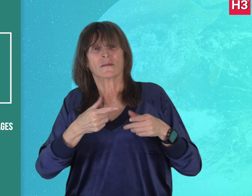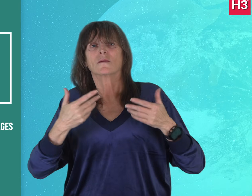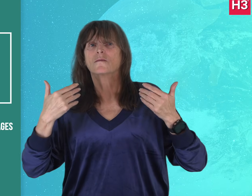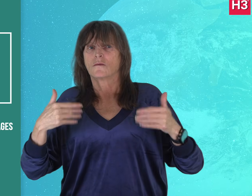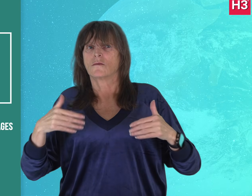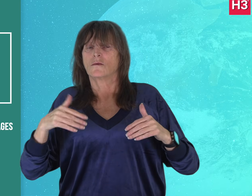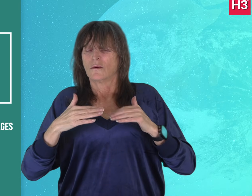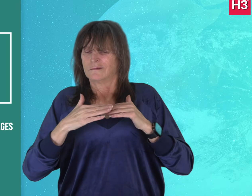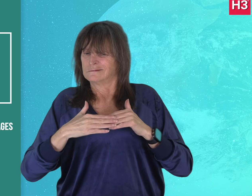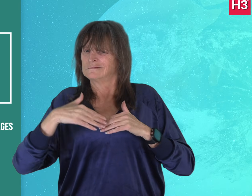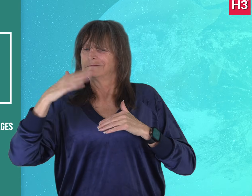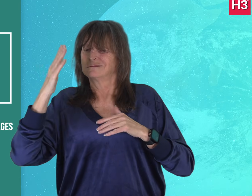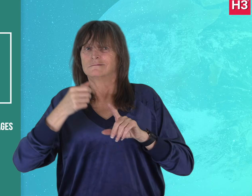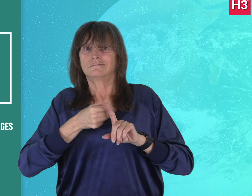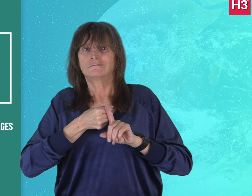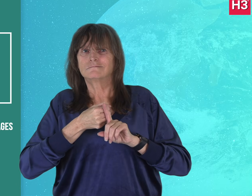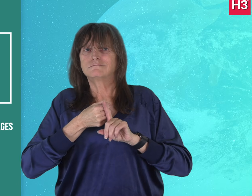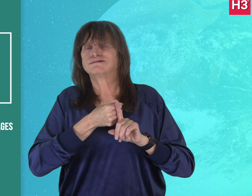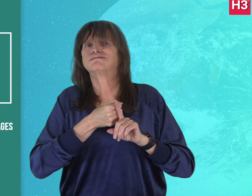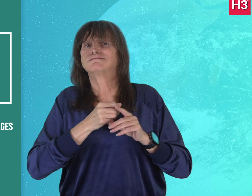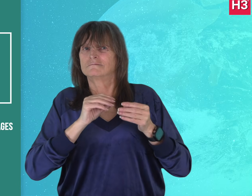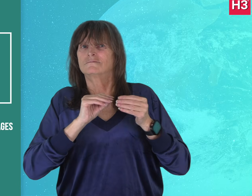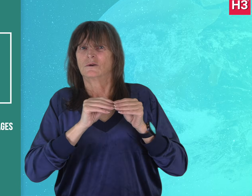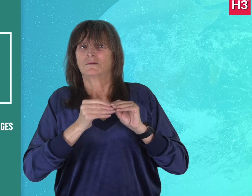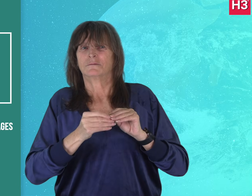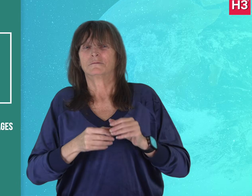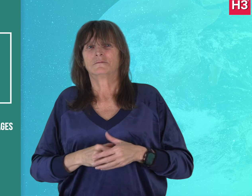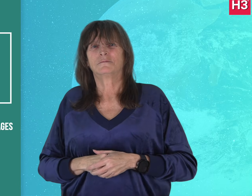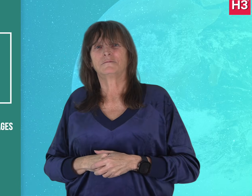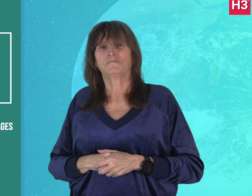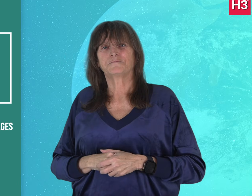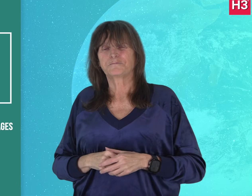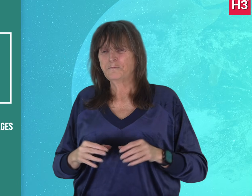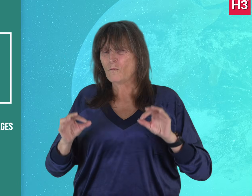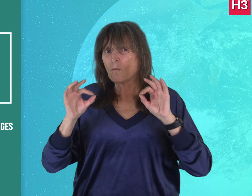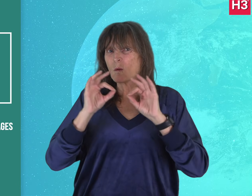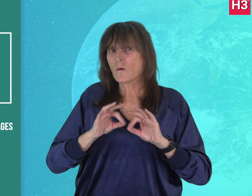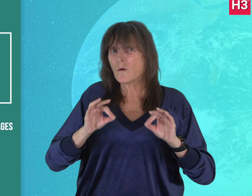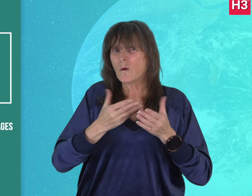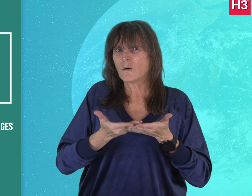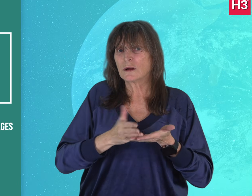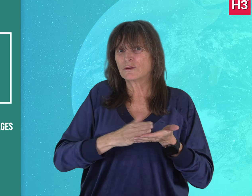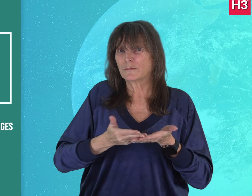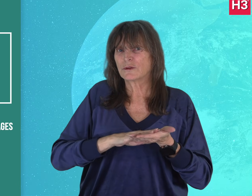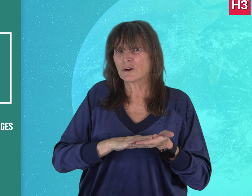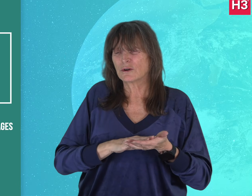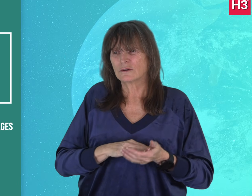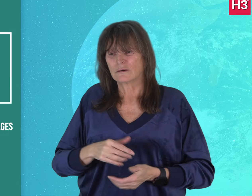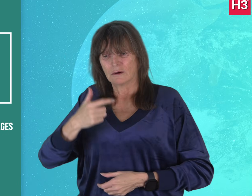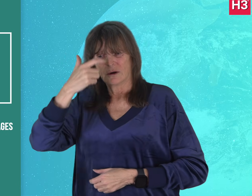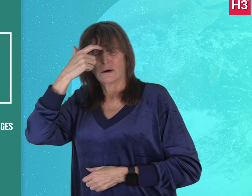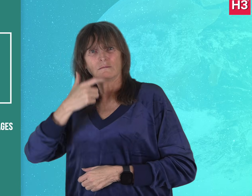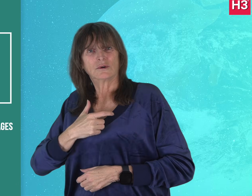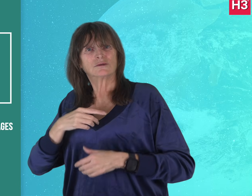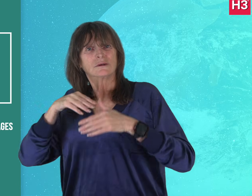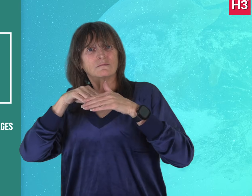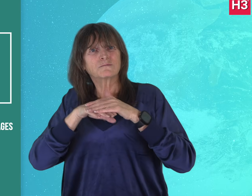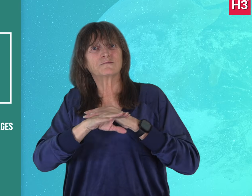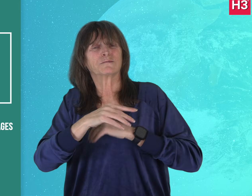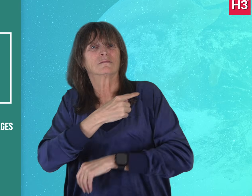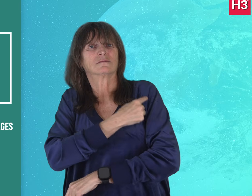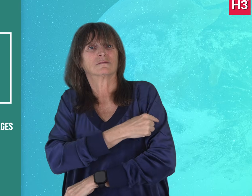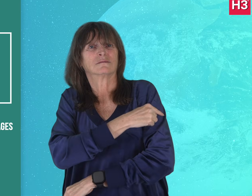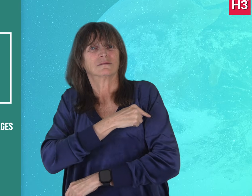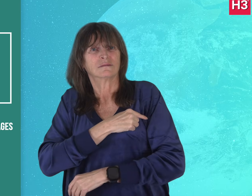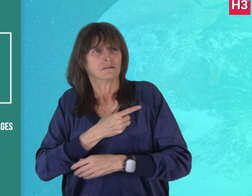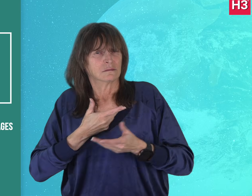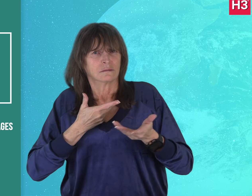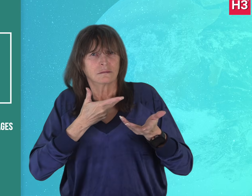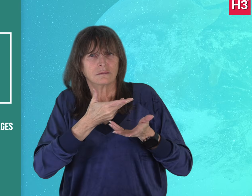impacted. Without interpreters, patients can misunderstand medical